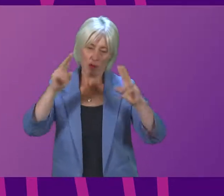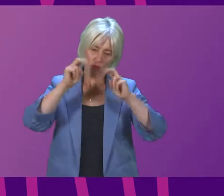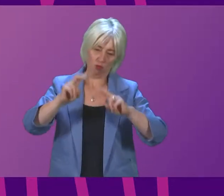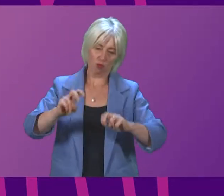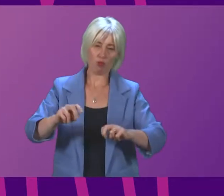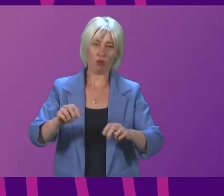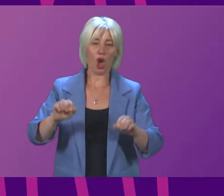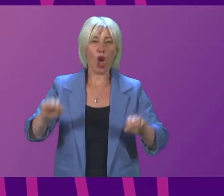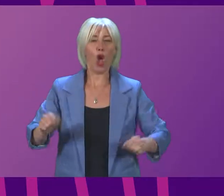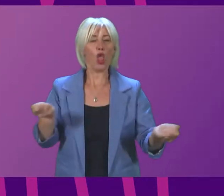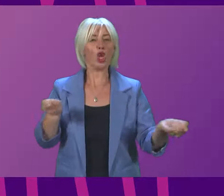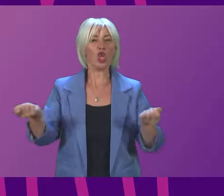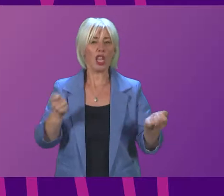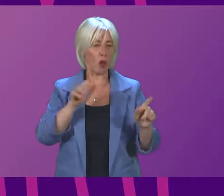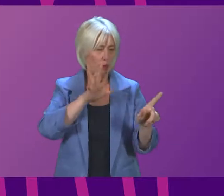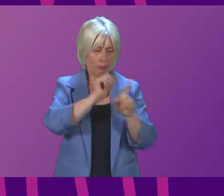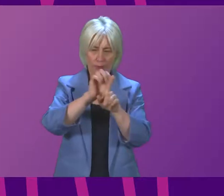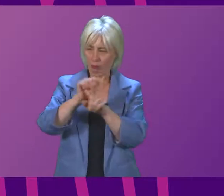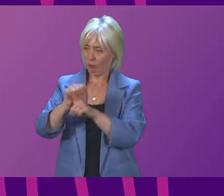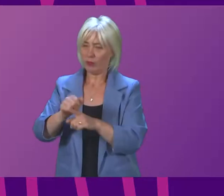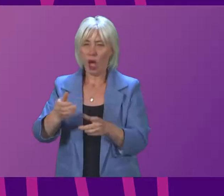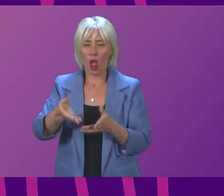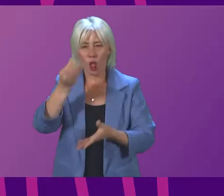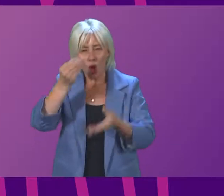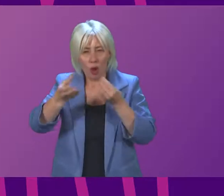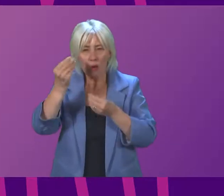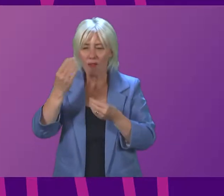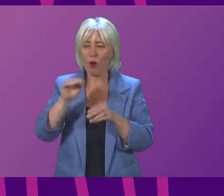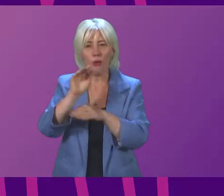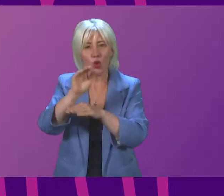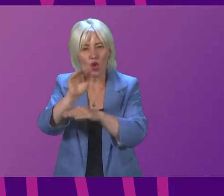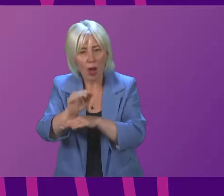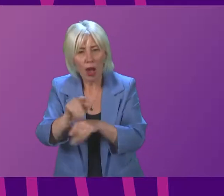“To identify lessons and implications for the future, and provide recommendations”, and